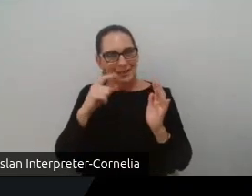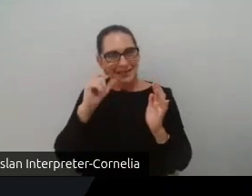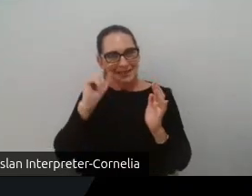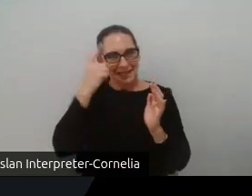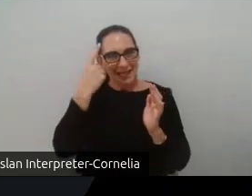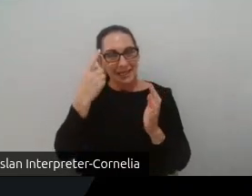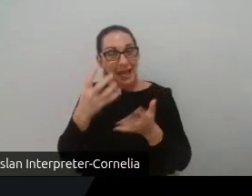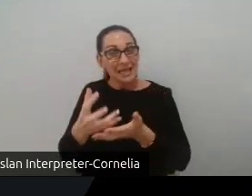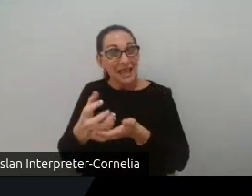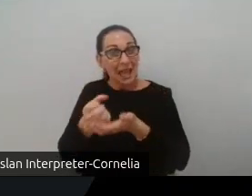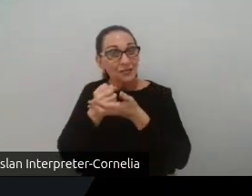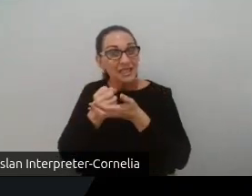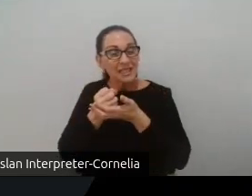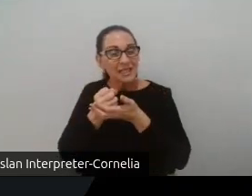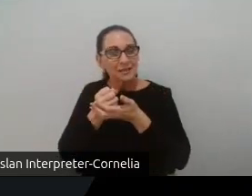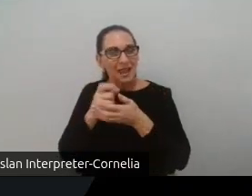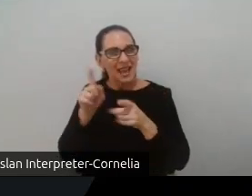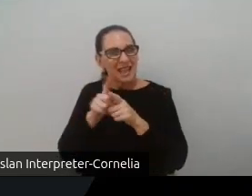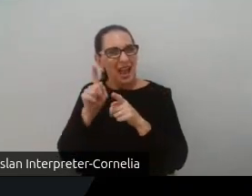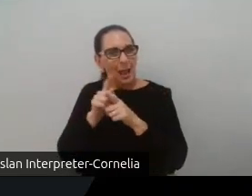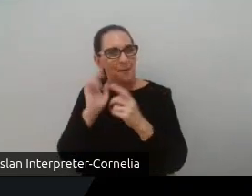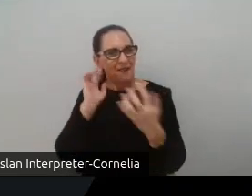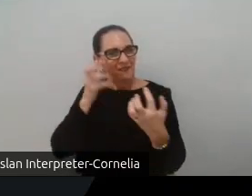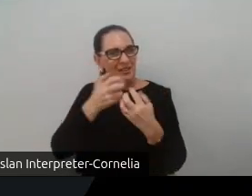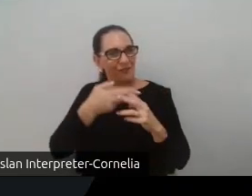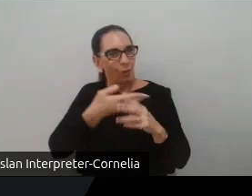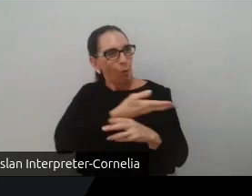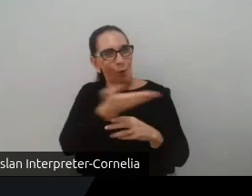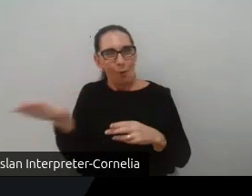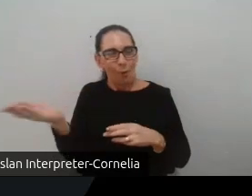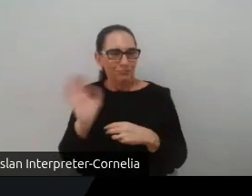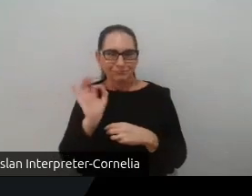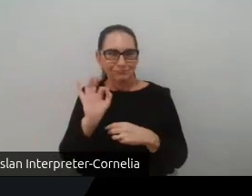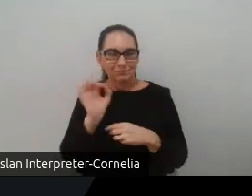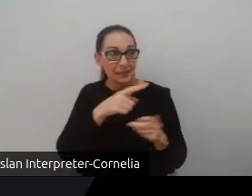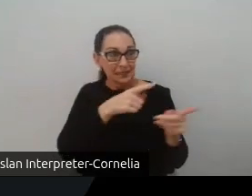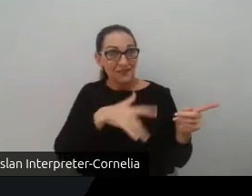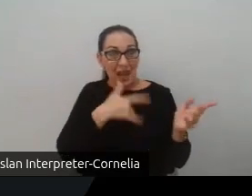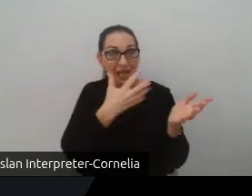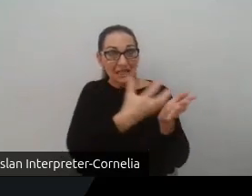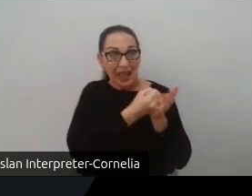all approach. So what safe means can be very different for everyone. So when working with